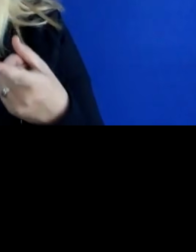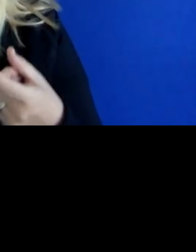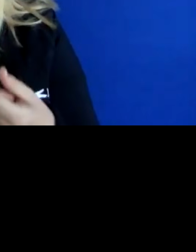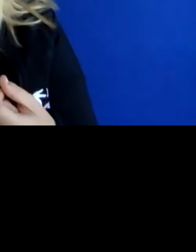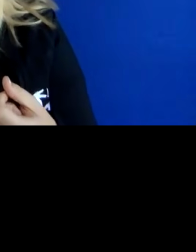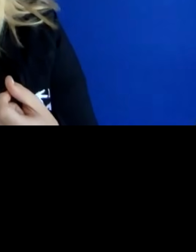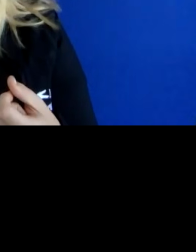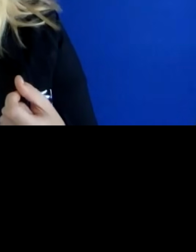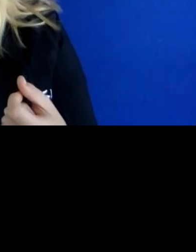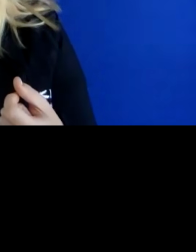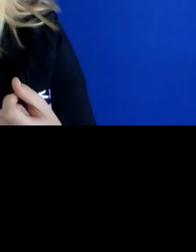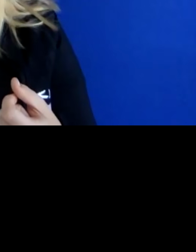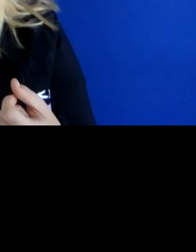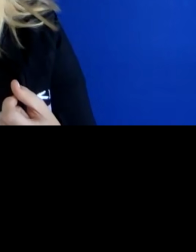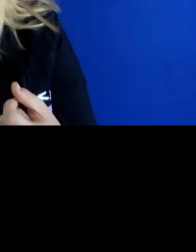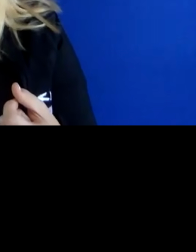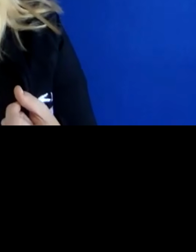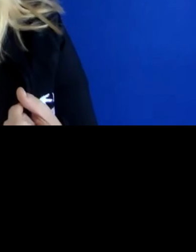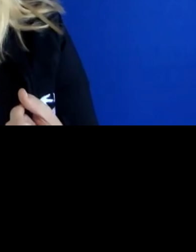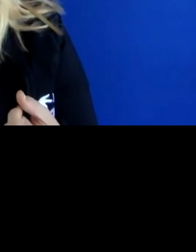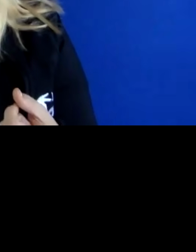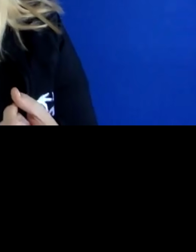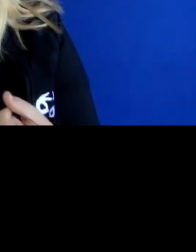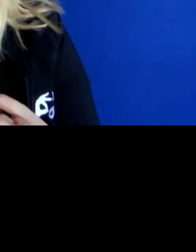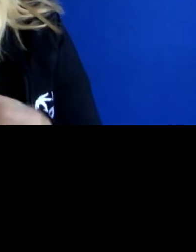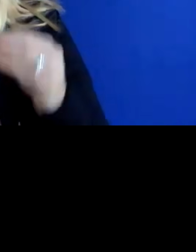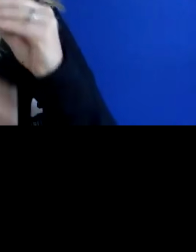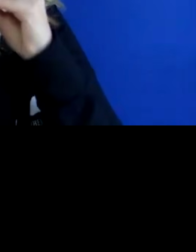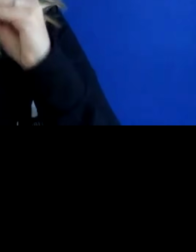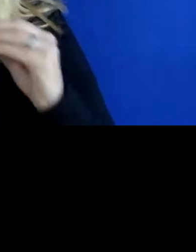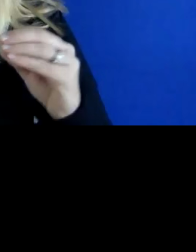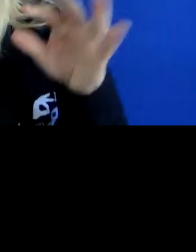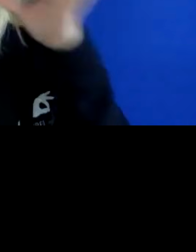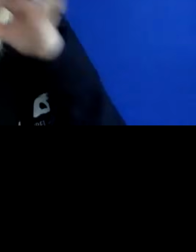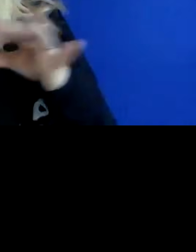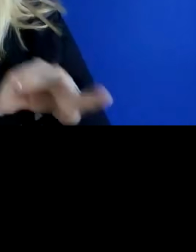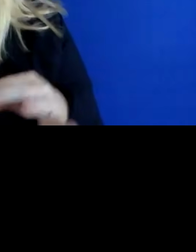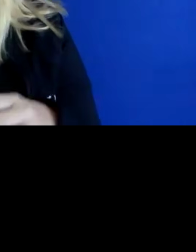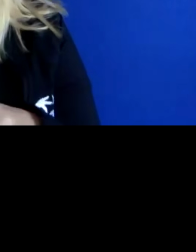May I -- may I explain just -- because it is, like, it is hard to just type.